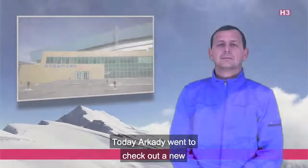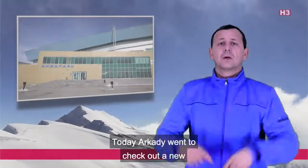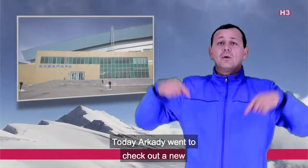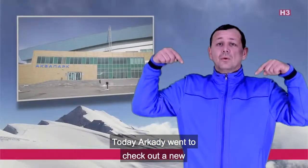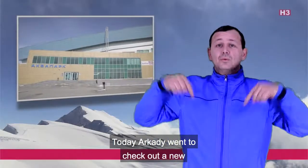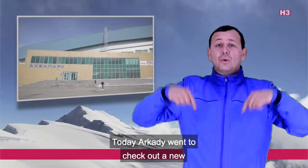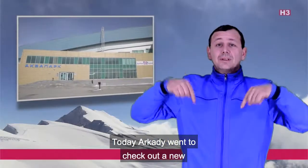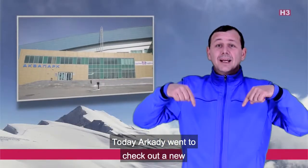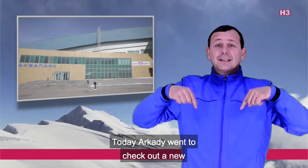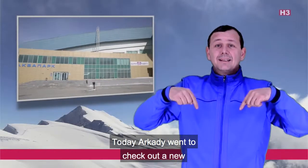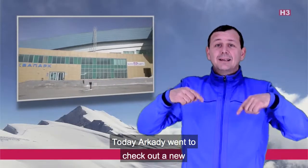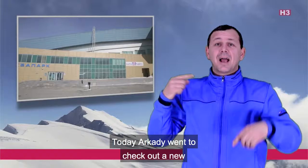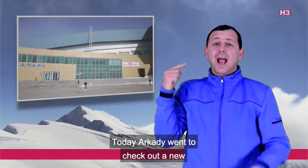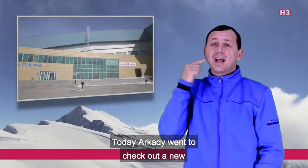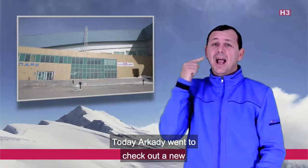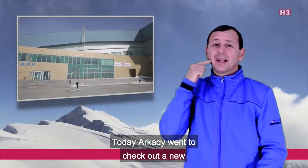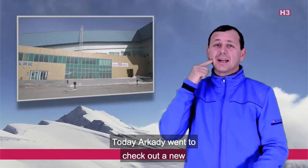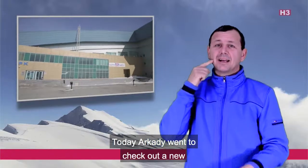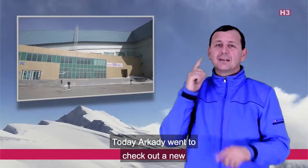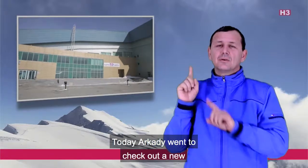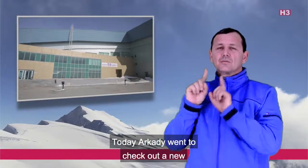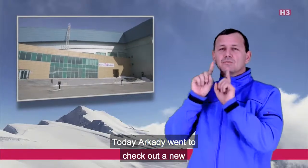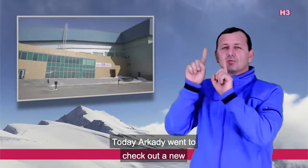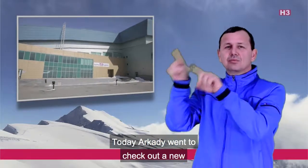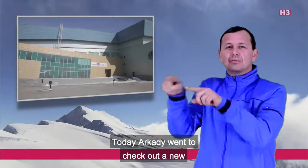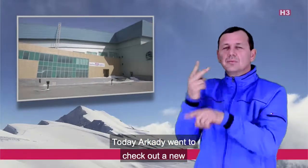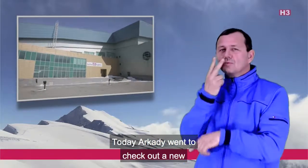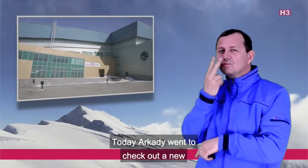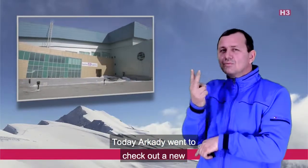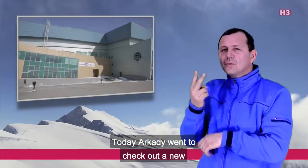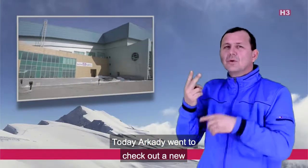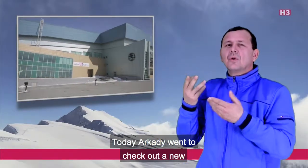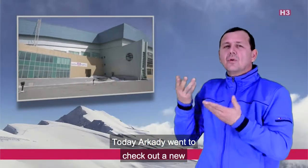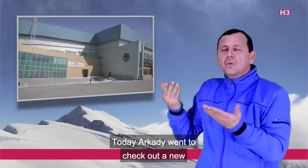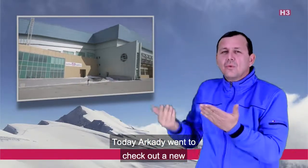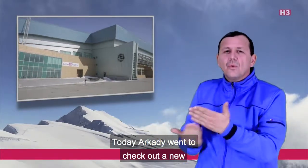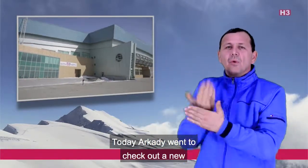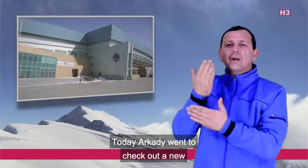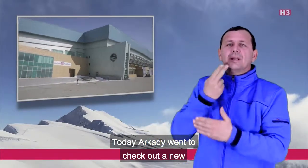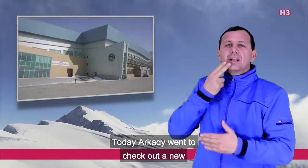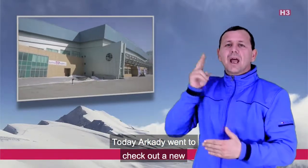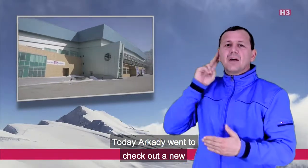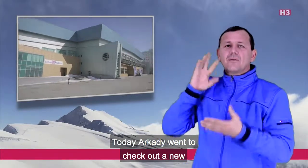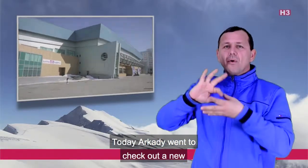Today Arkady went to check out a new